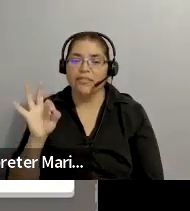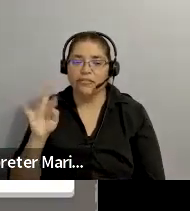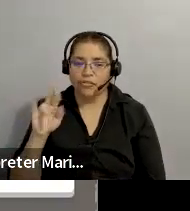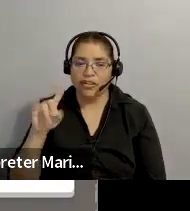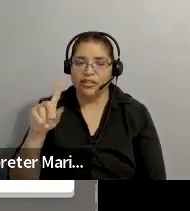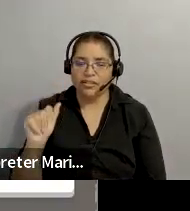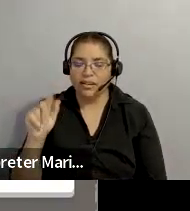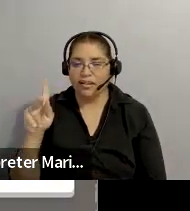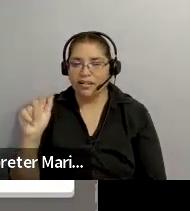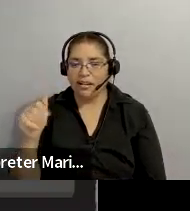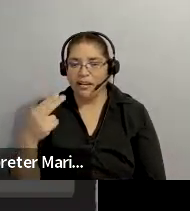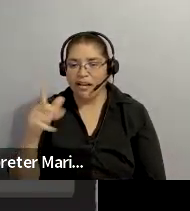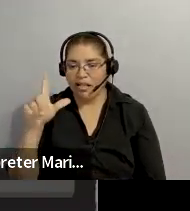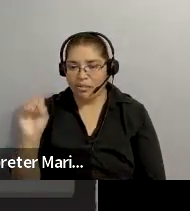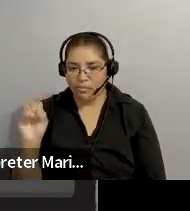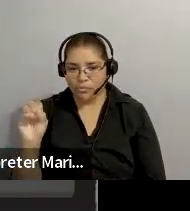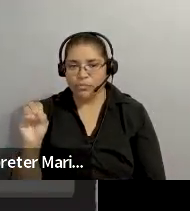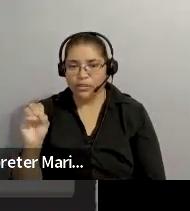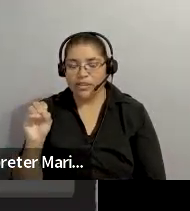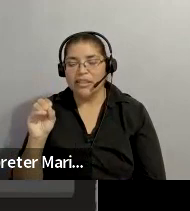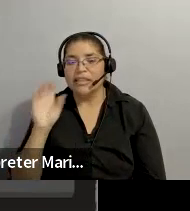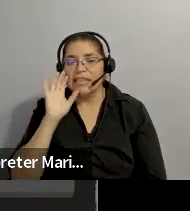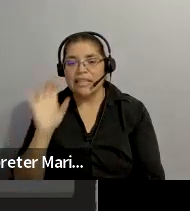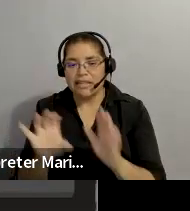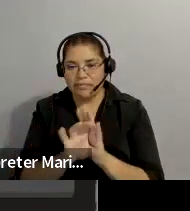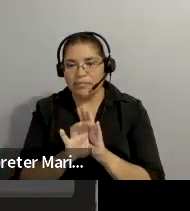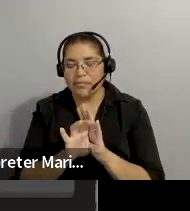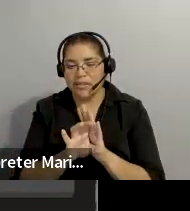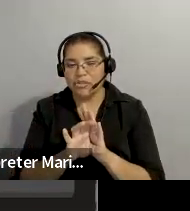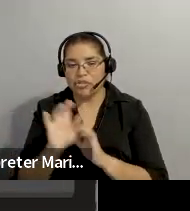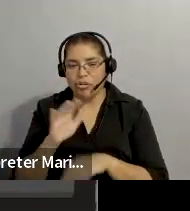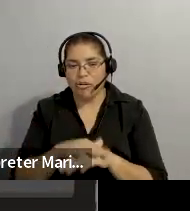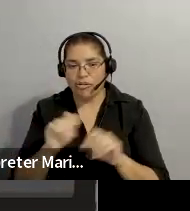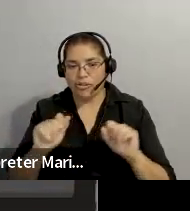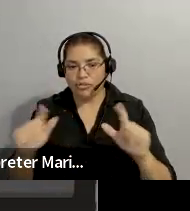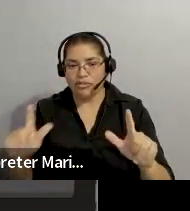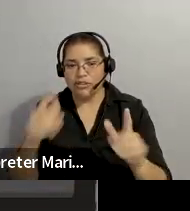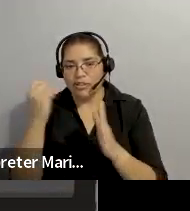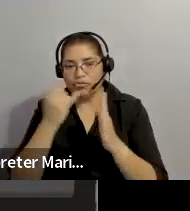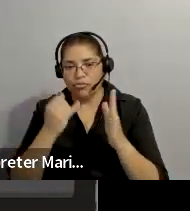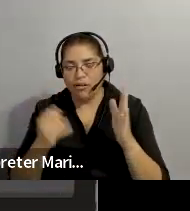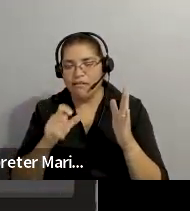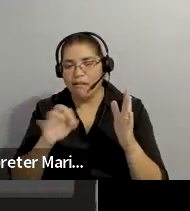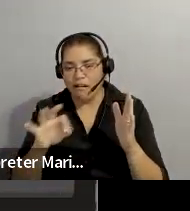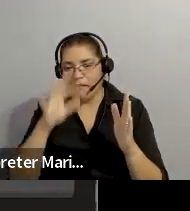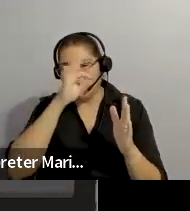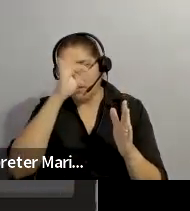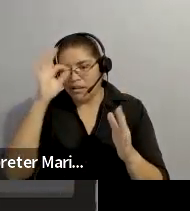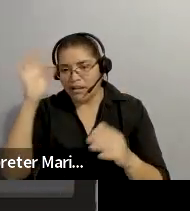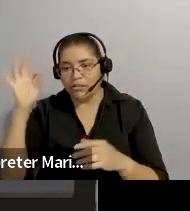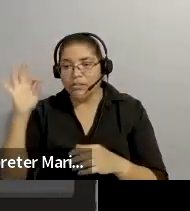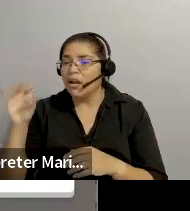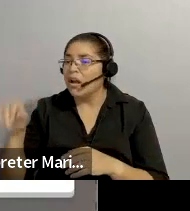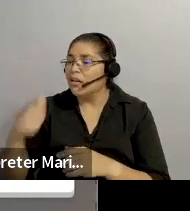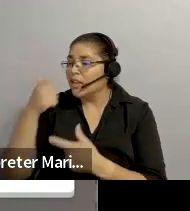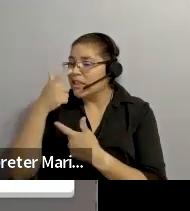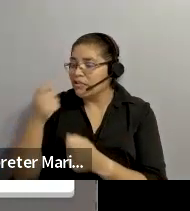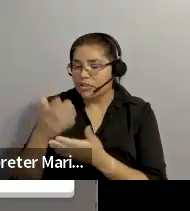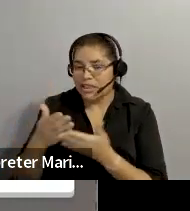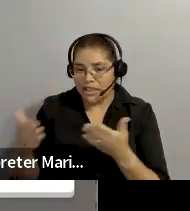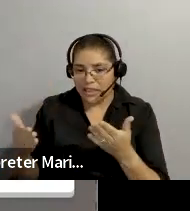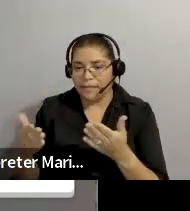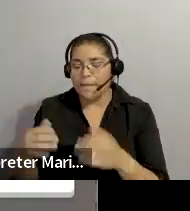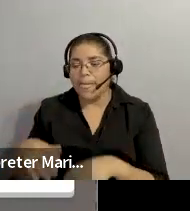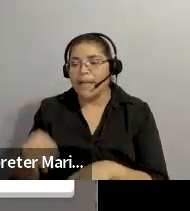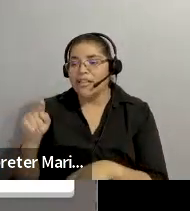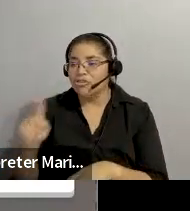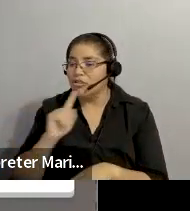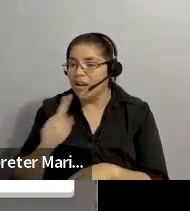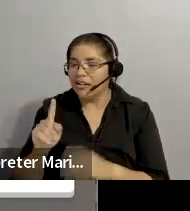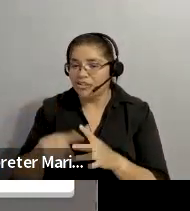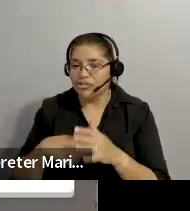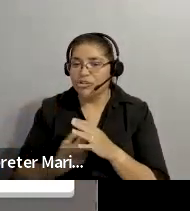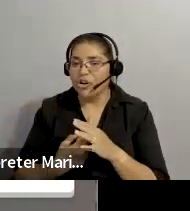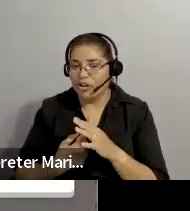: This Mexican woman was say surrealist artist with disabilities including polio as a child, and spinal and pelvis damage. Freda Kahlo, Alice Wong, Frederick Douglass, Dua Lipa.